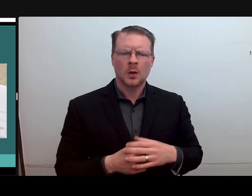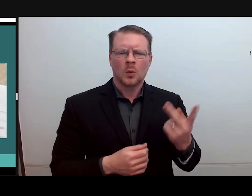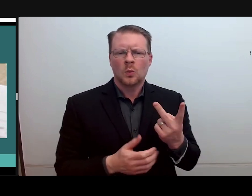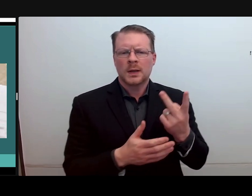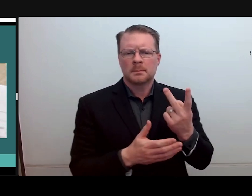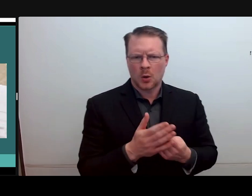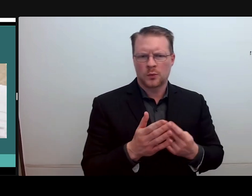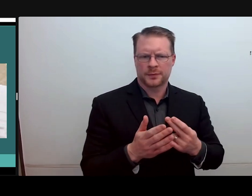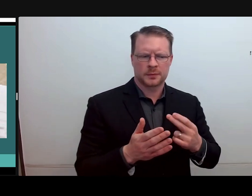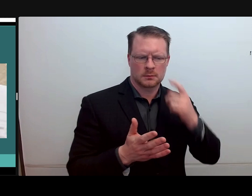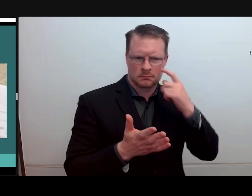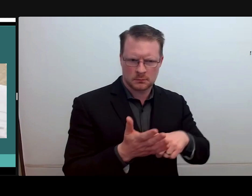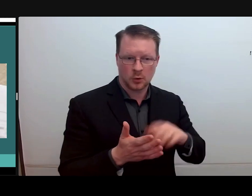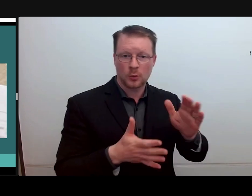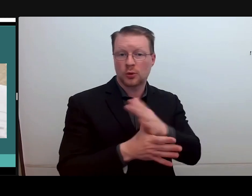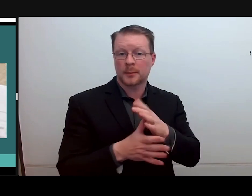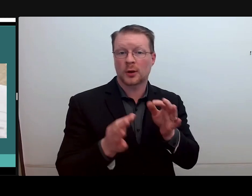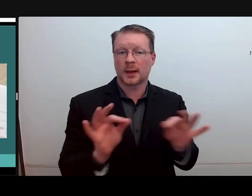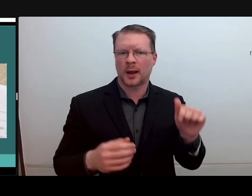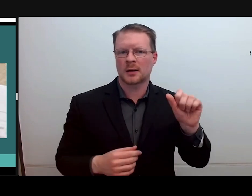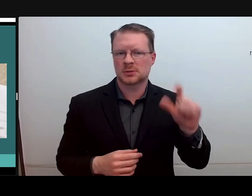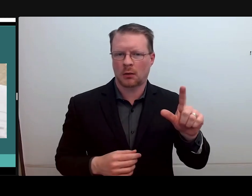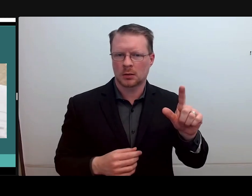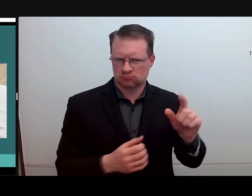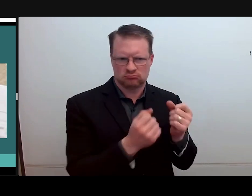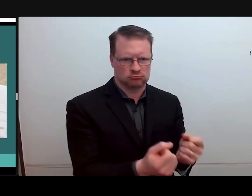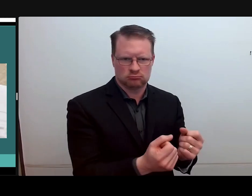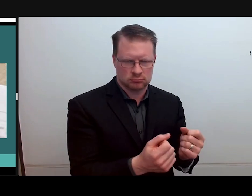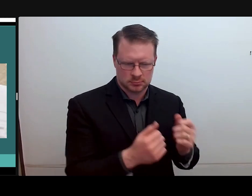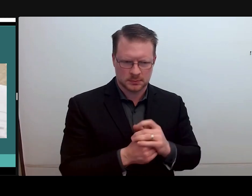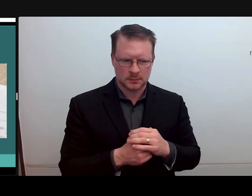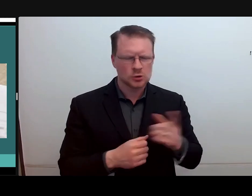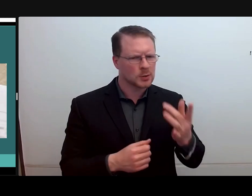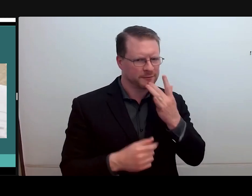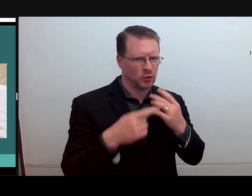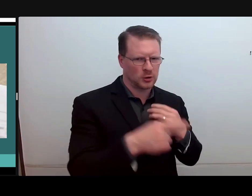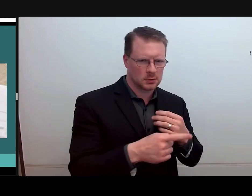and we both recognized that her primary language was ASL.